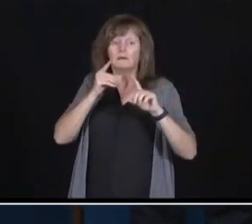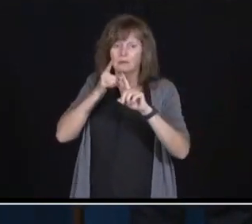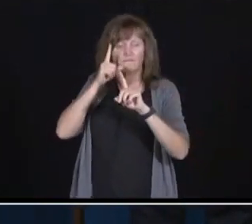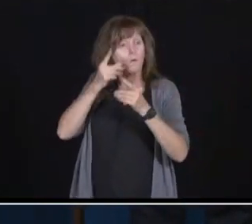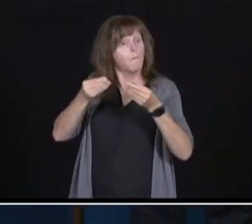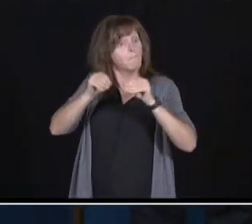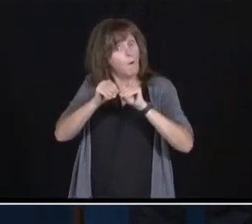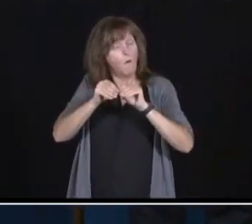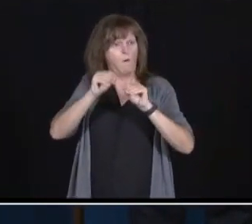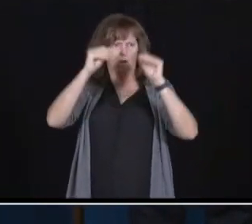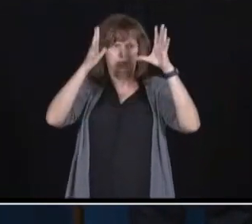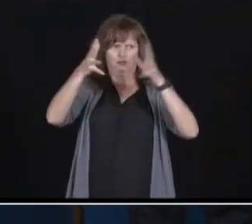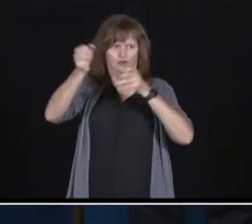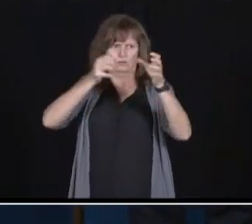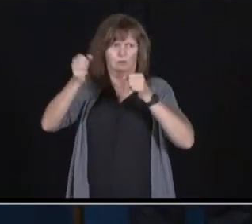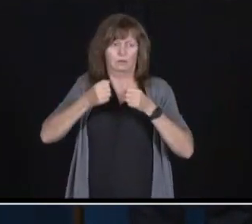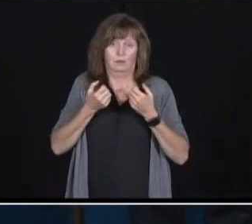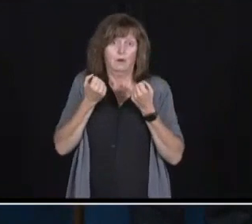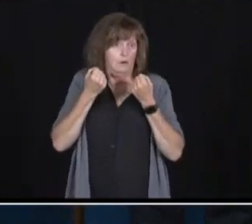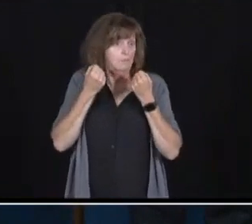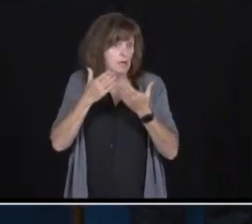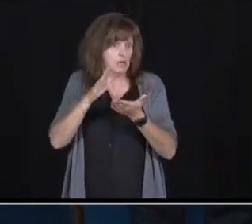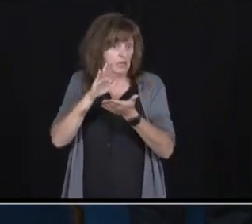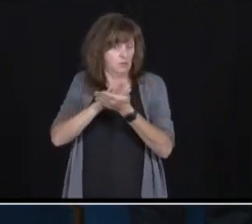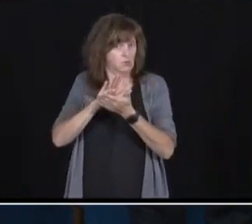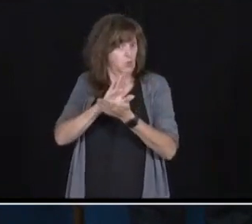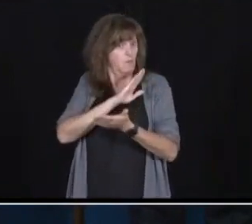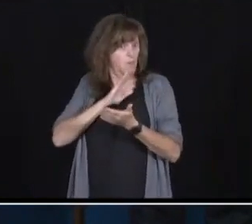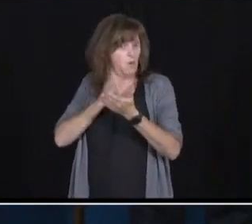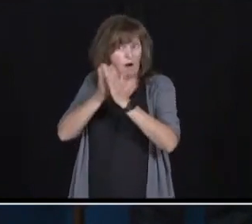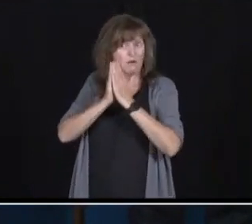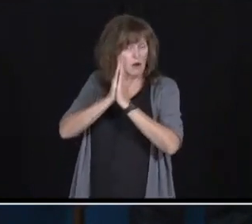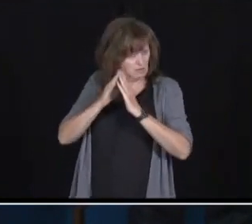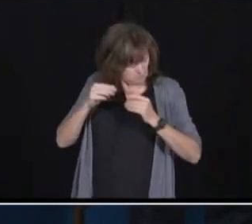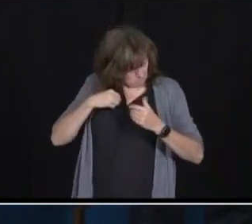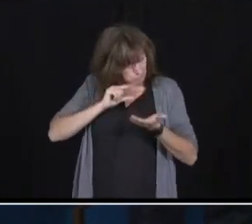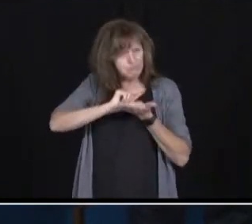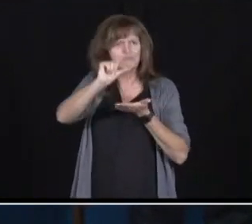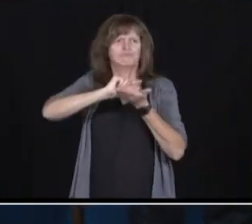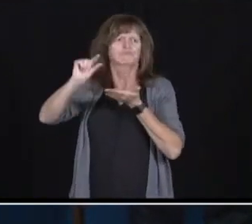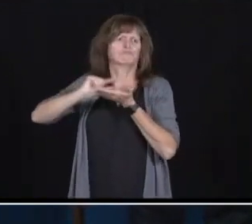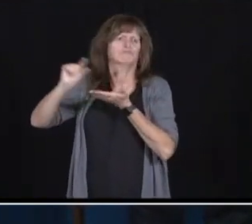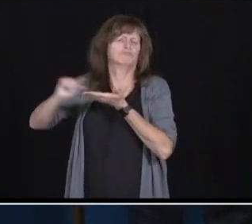as per the request of any school boards to have more funding available. We have also enabled 100 million of that $381